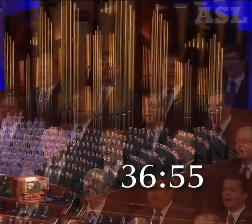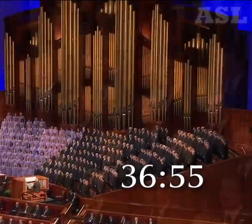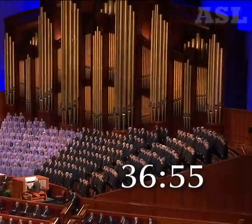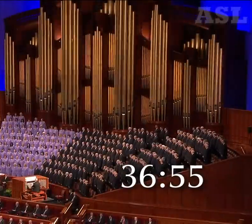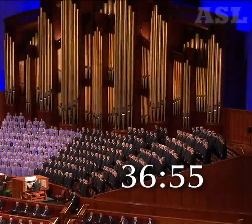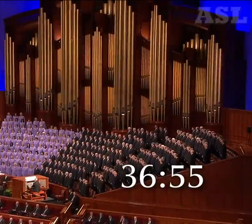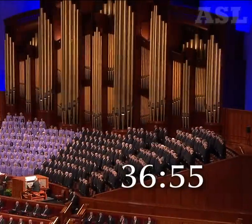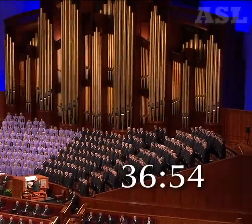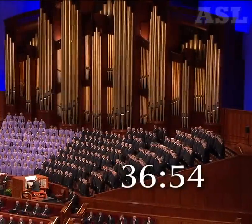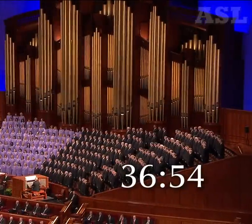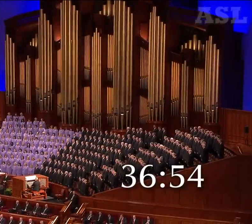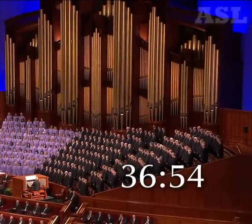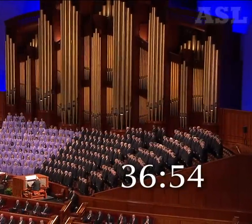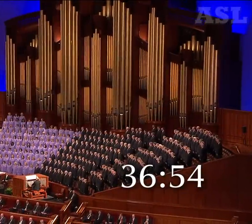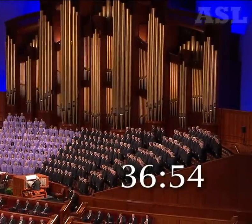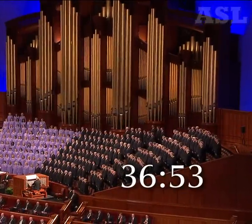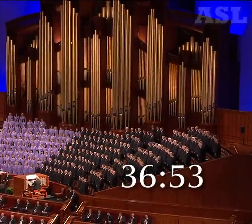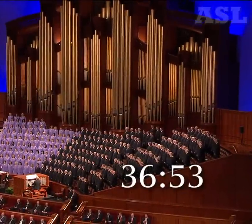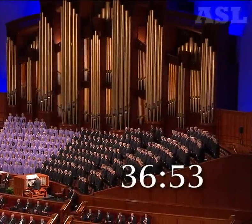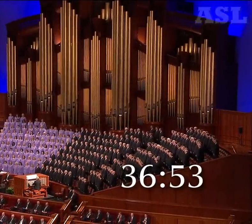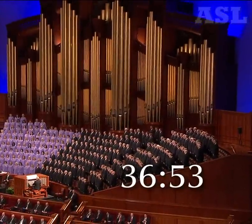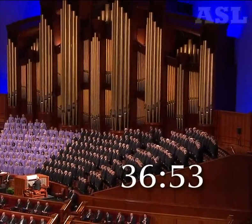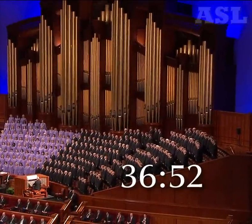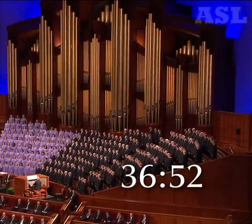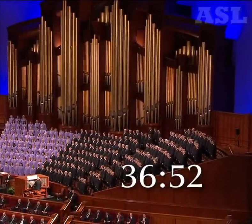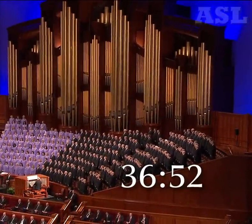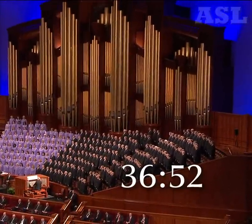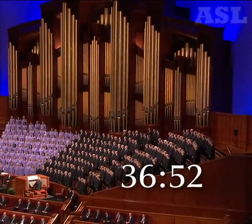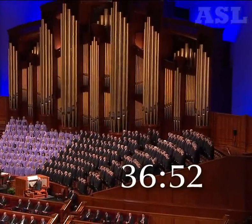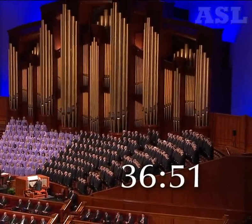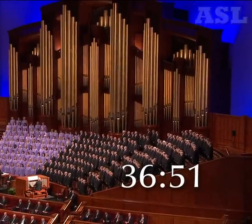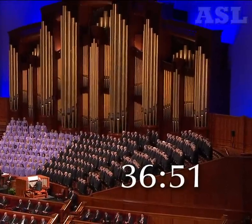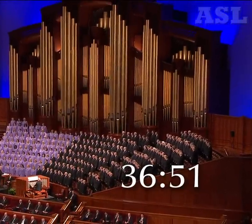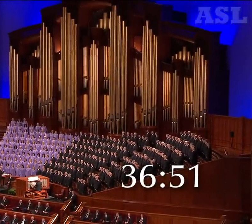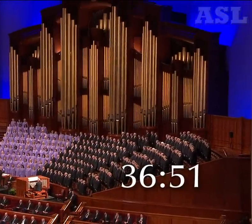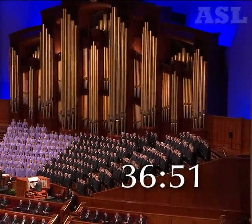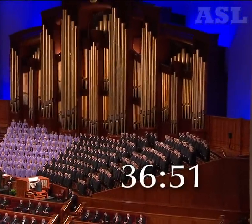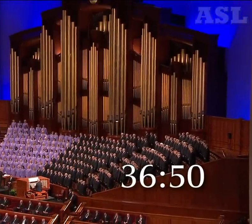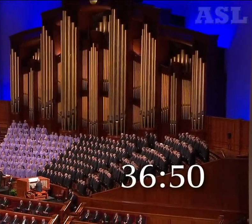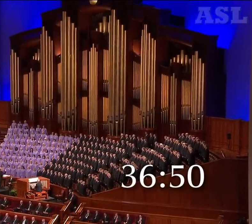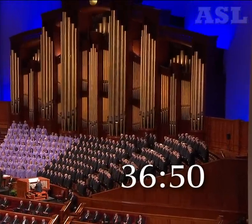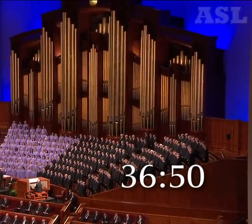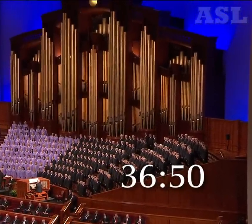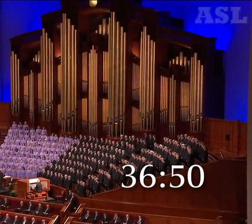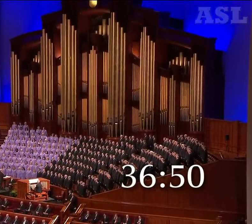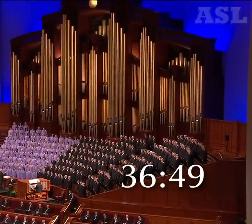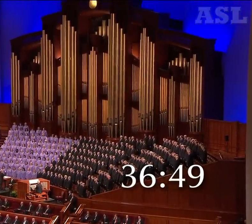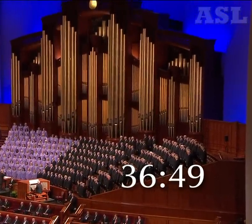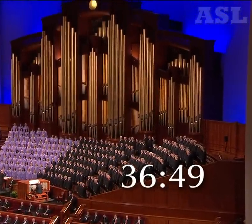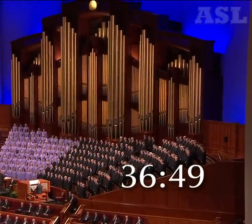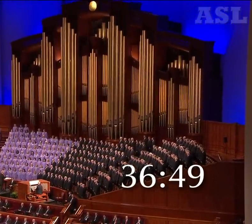THIS IS THE ENGLISH CLOSED CAPTION CHANNEL OF THE CHURCH OF JESUS CHRIST OF LATTER-DAY SAINTS.